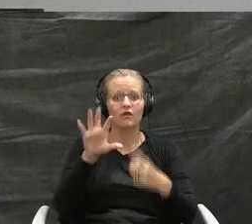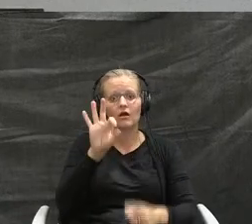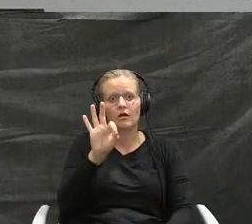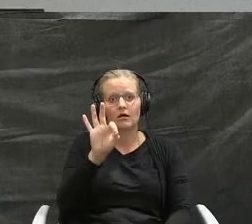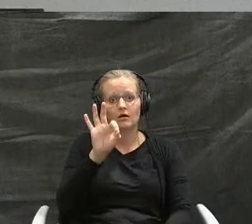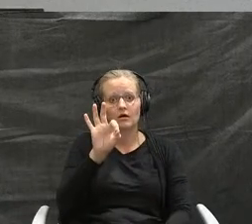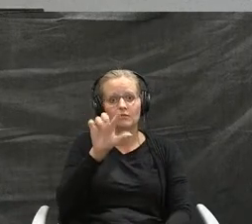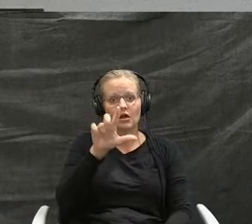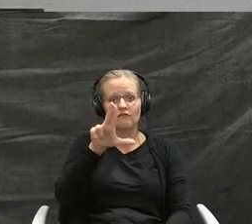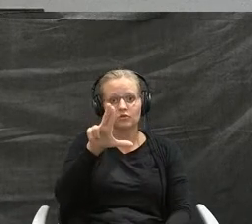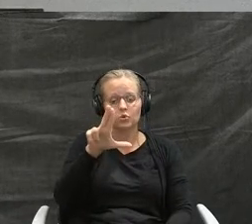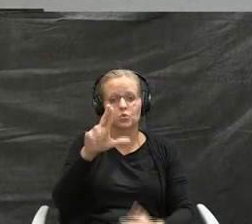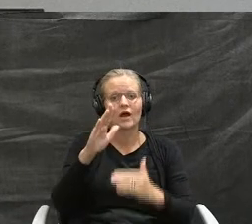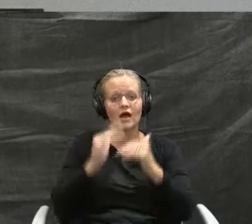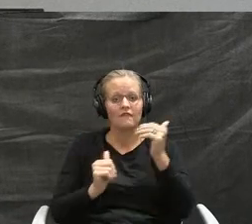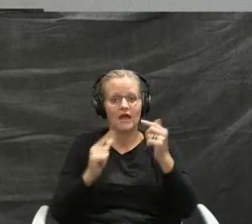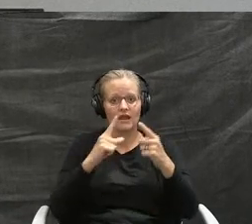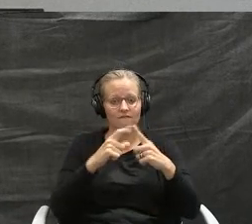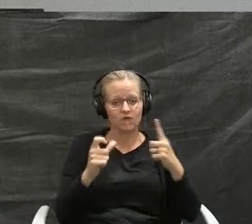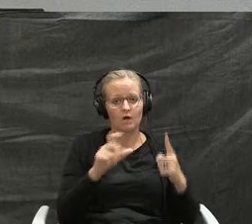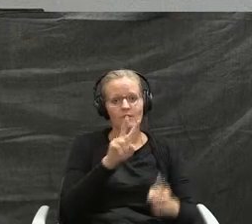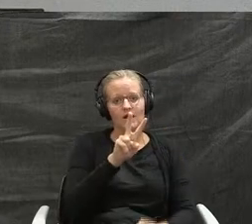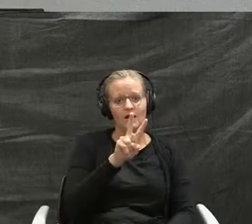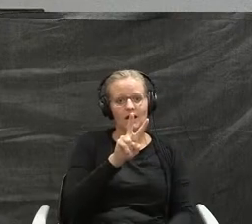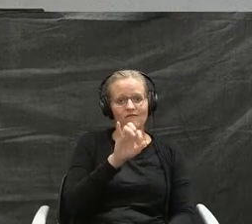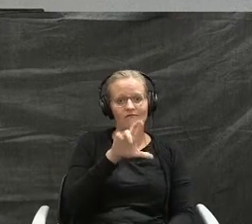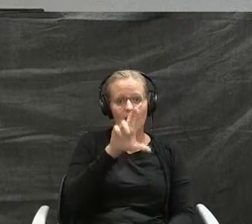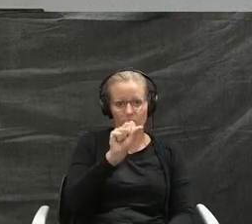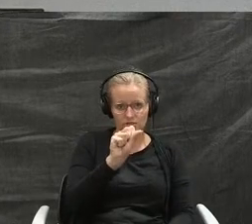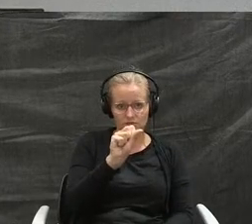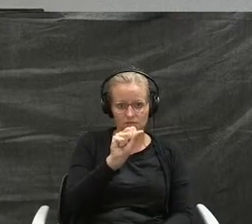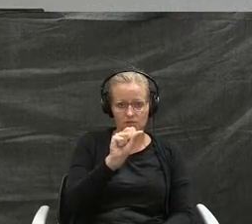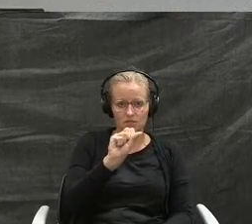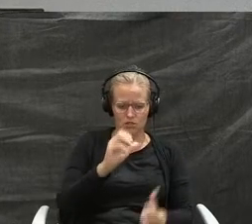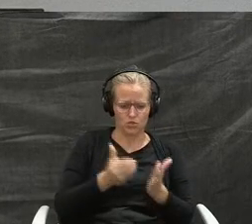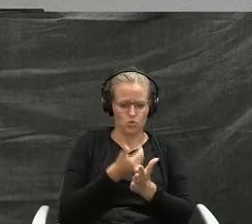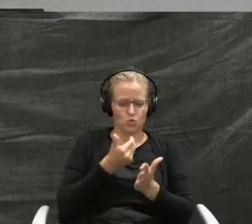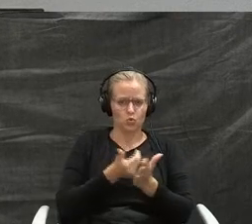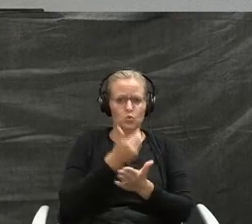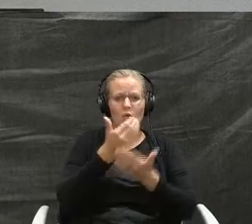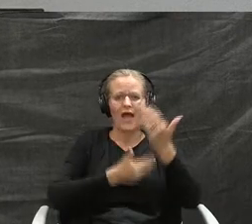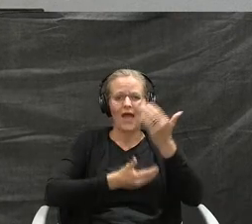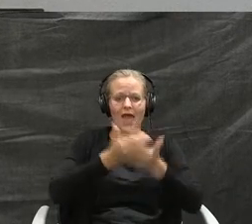the virus. Our new sanitizers that Mr Bourgeois described at length will even help